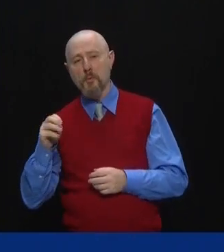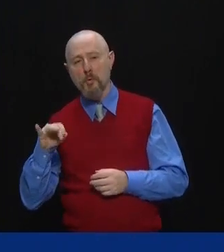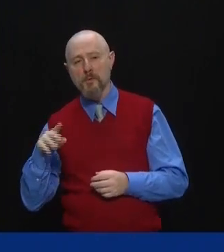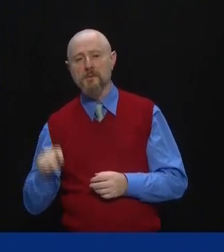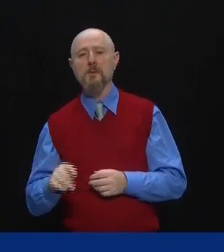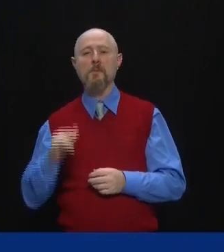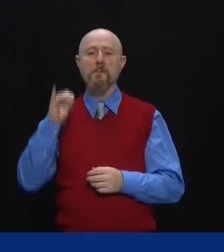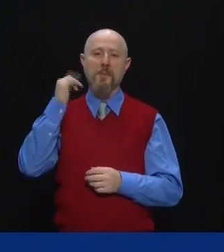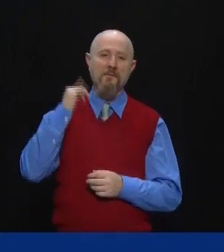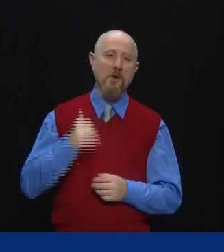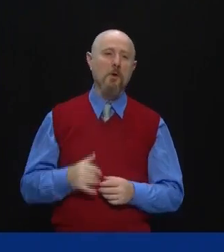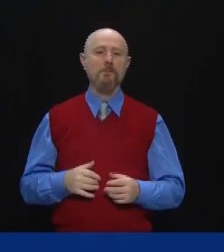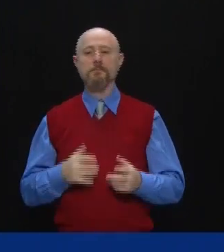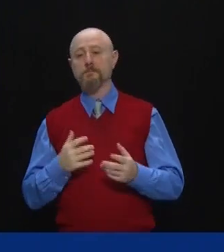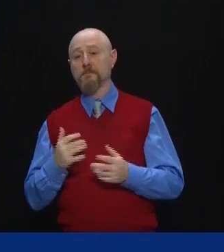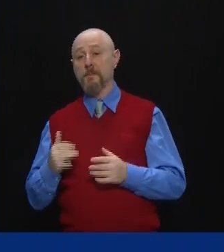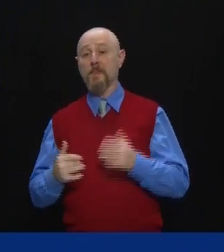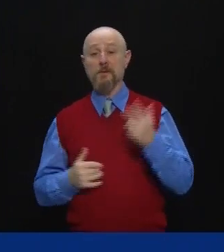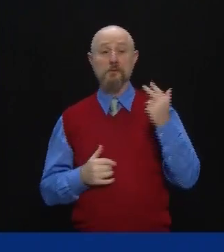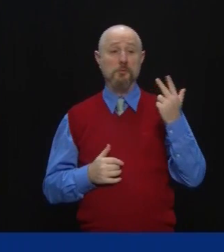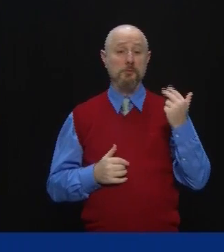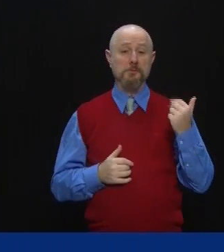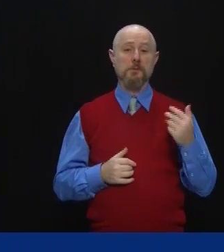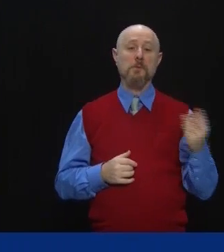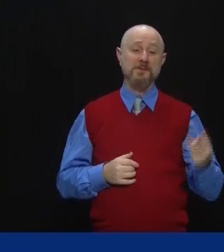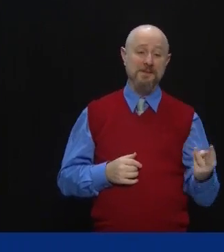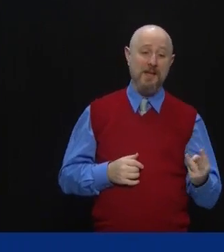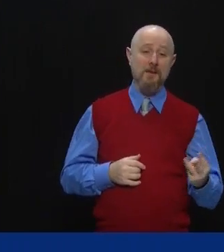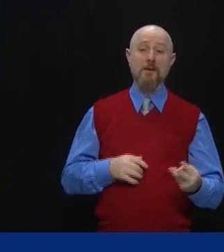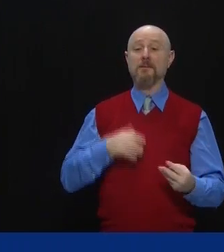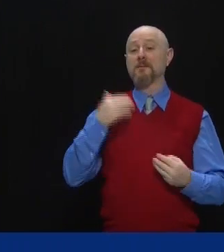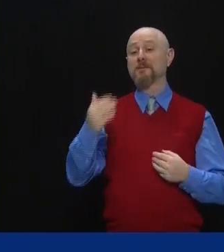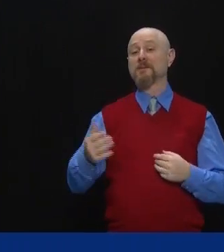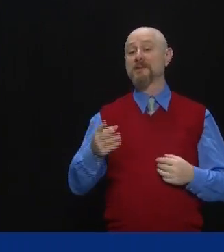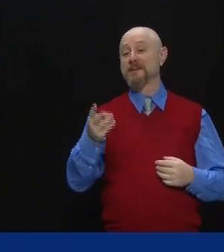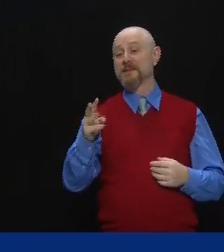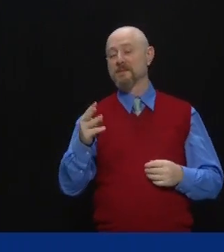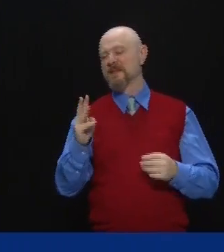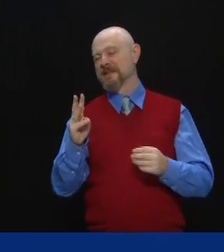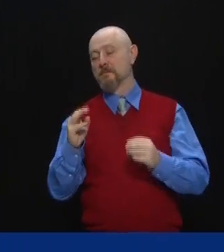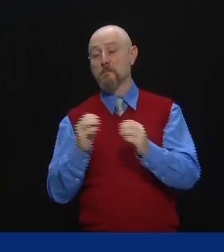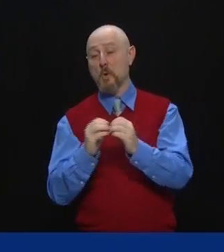NEXT WEEK MORE. OTHERS.